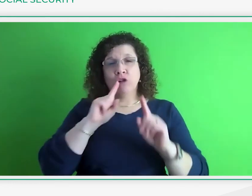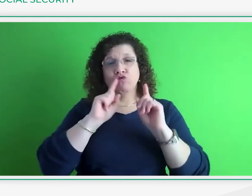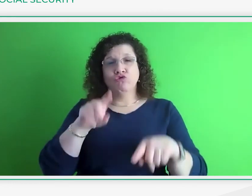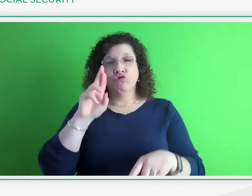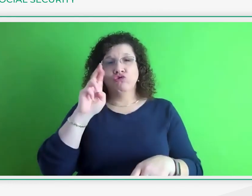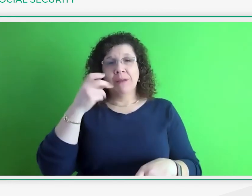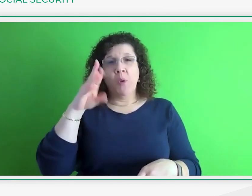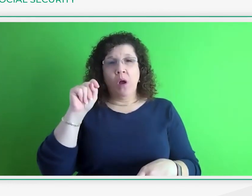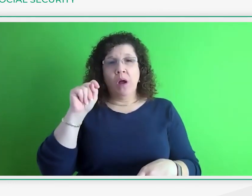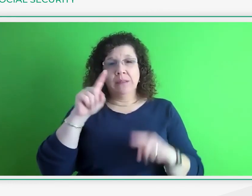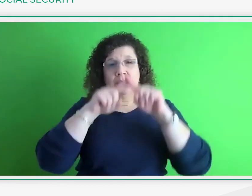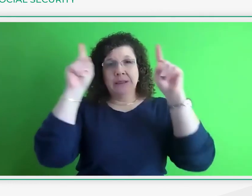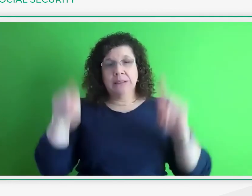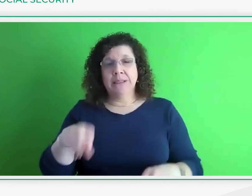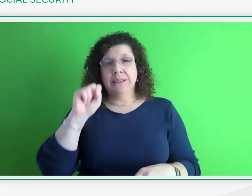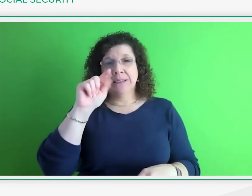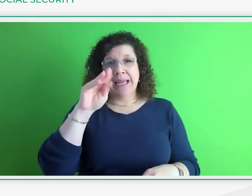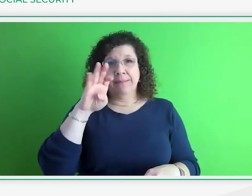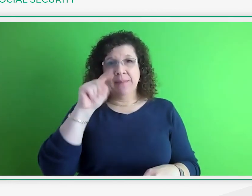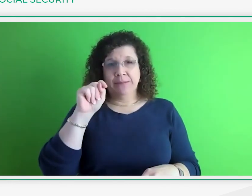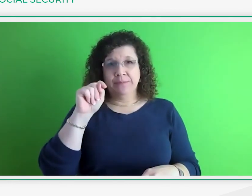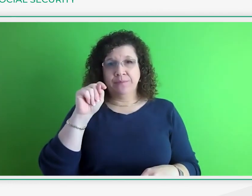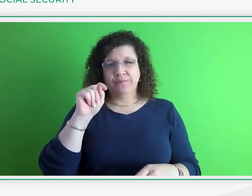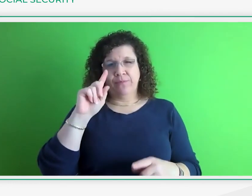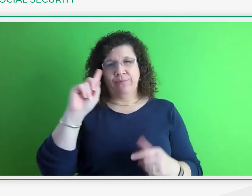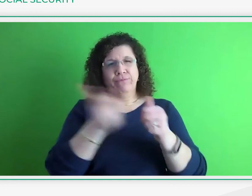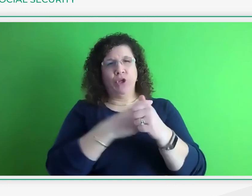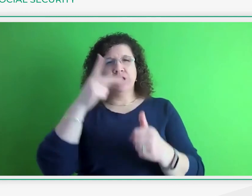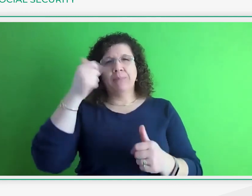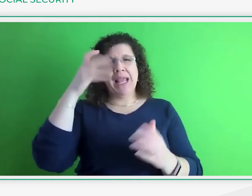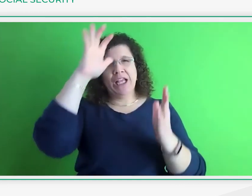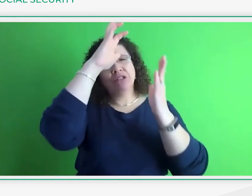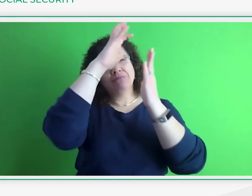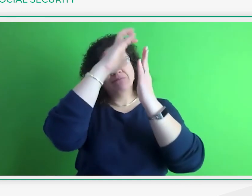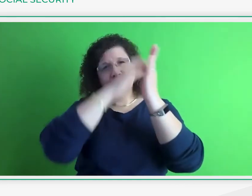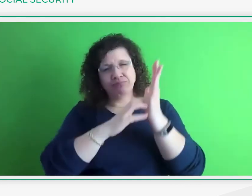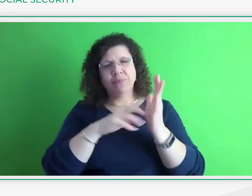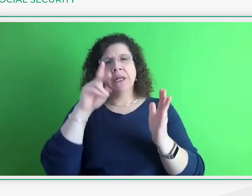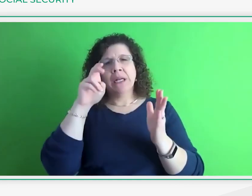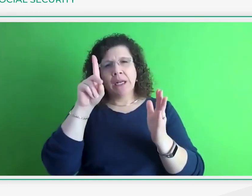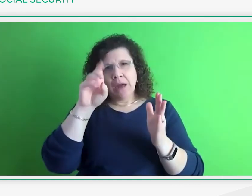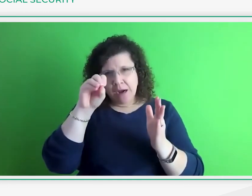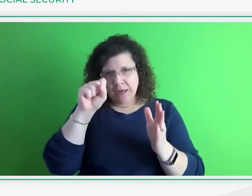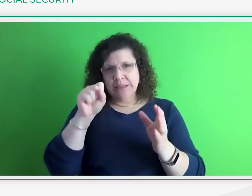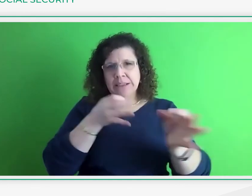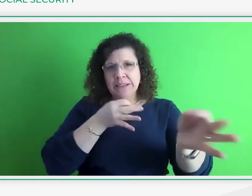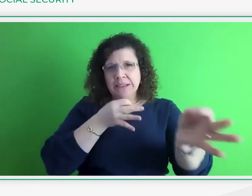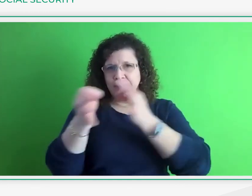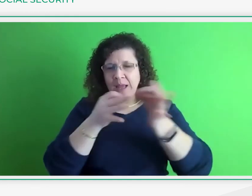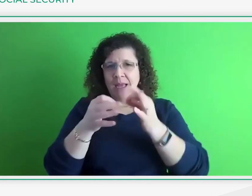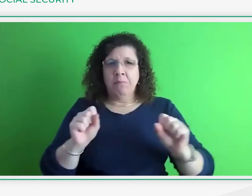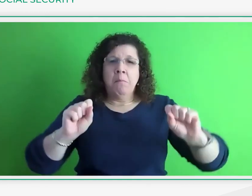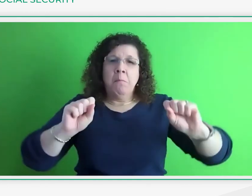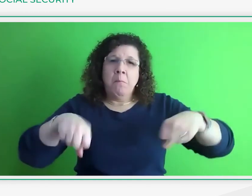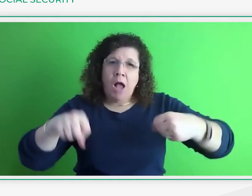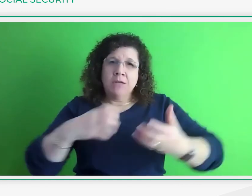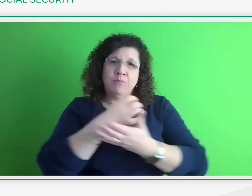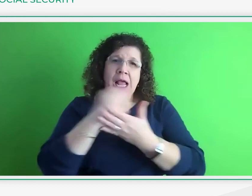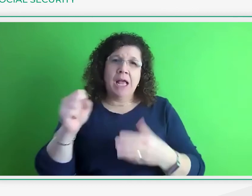So, Social Security, on their report, their first page of their table of contents,